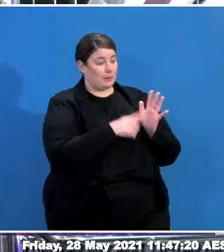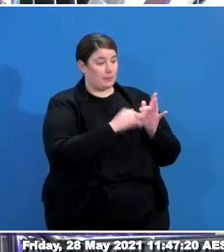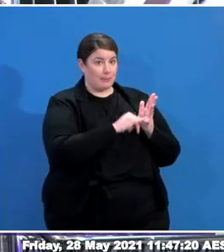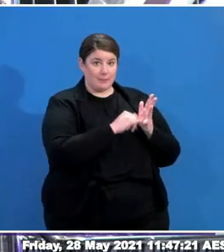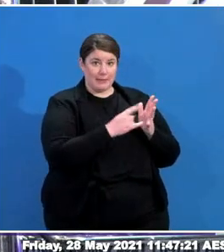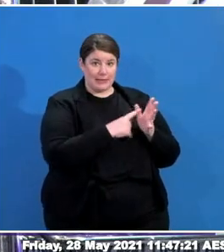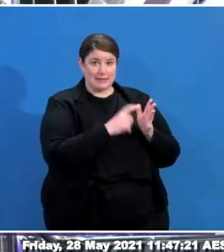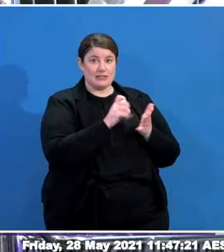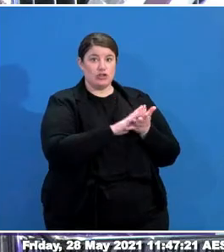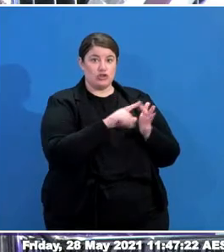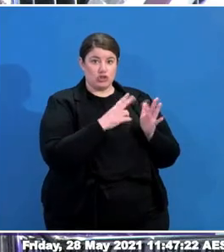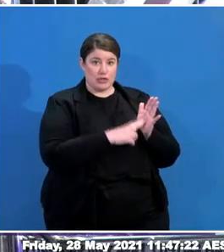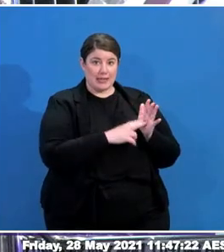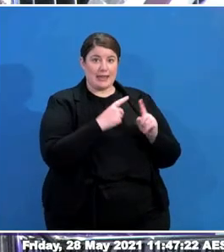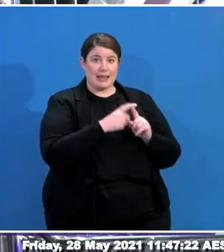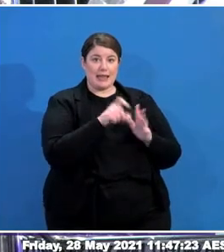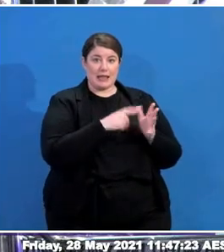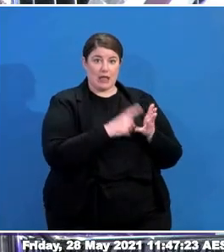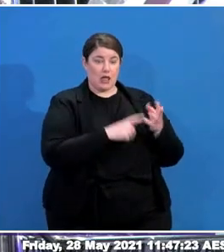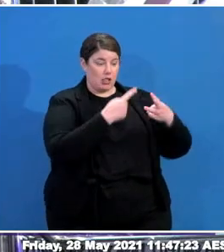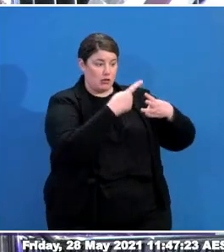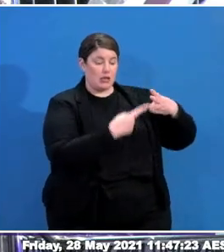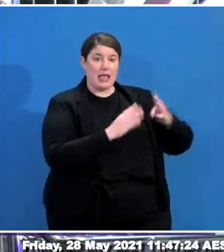house, that the incident reporting by staff failed?